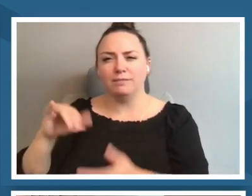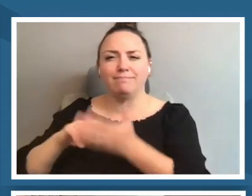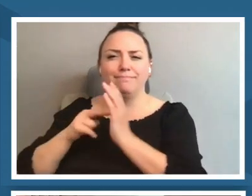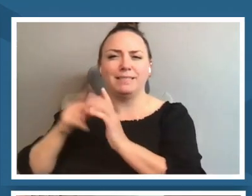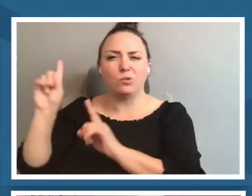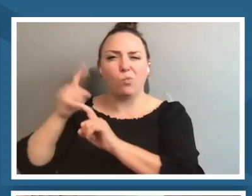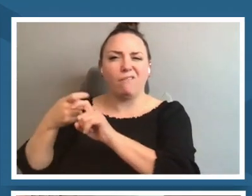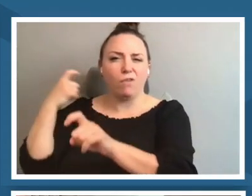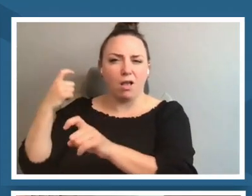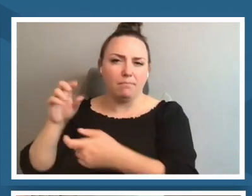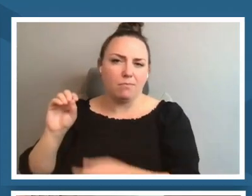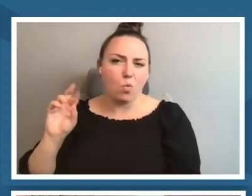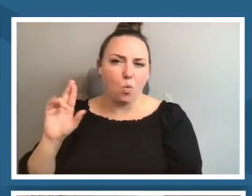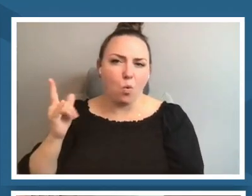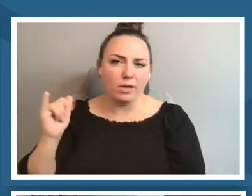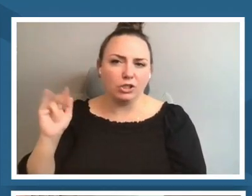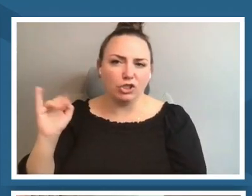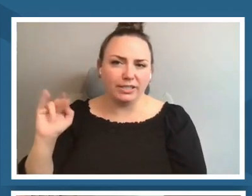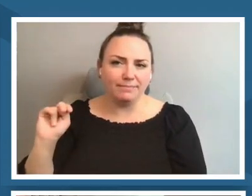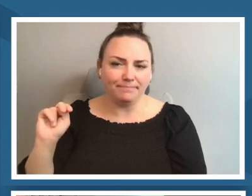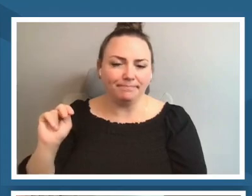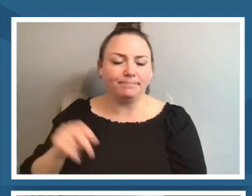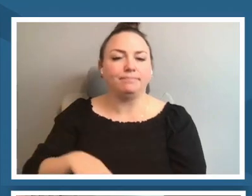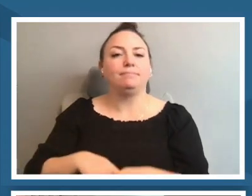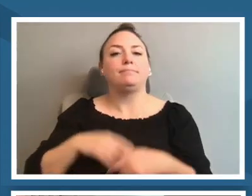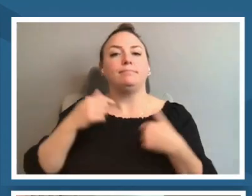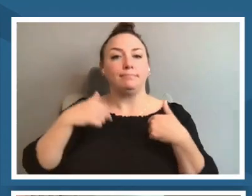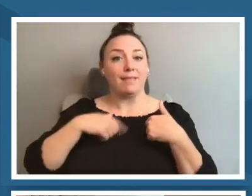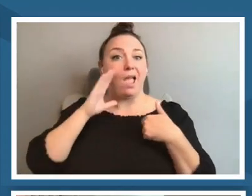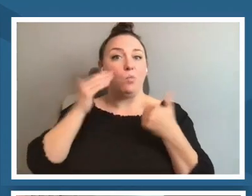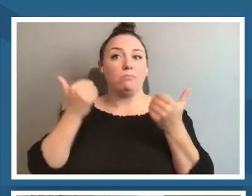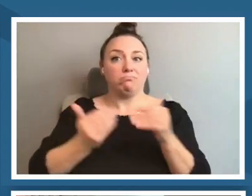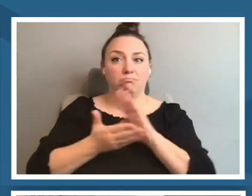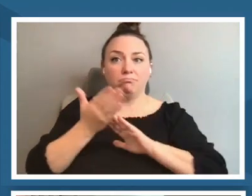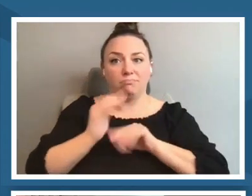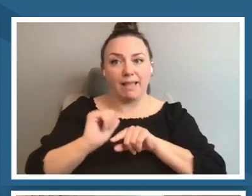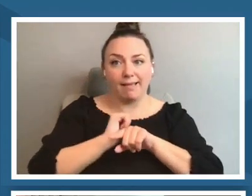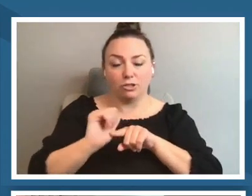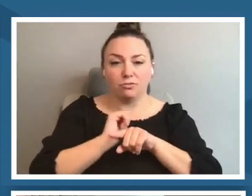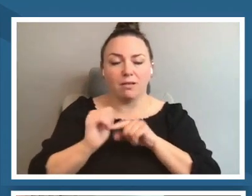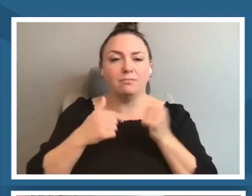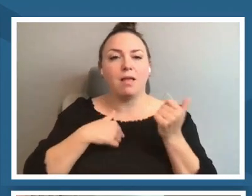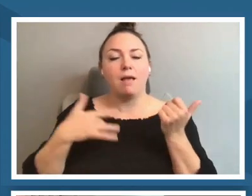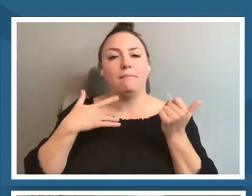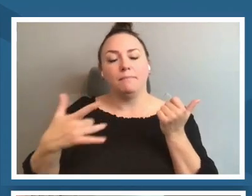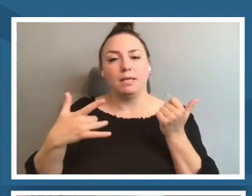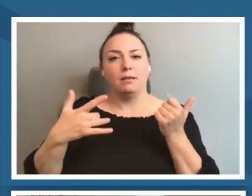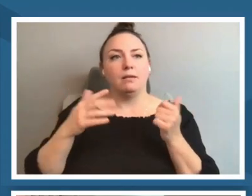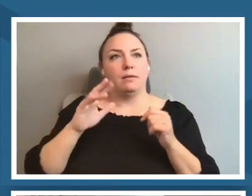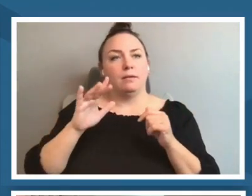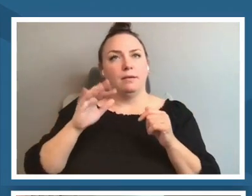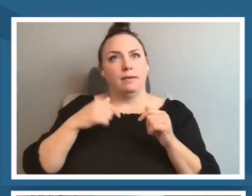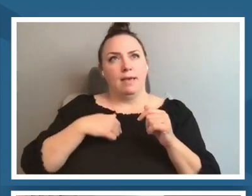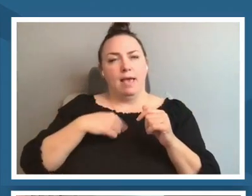and so when i run this exercise that we'll get into i typically have